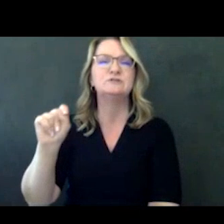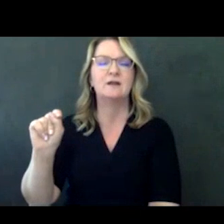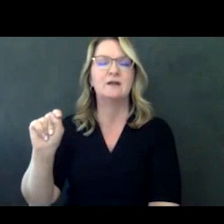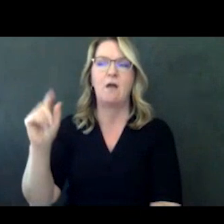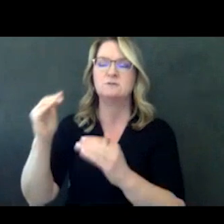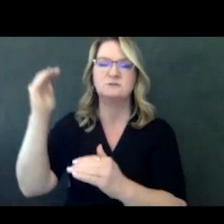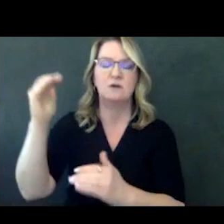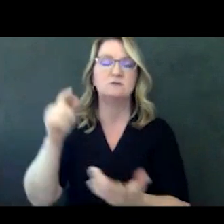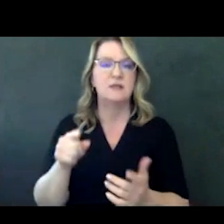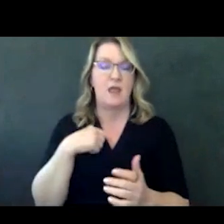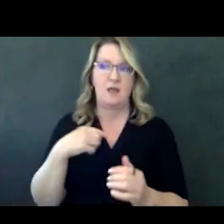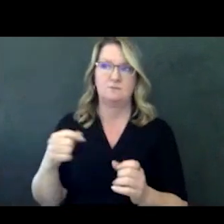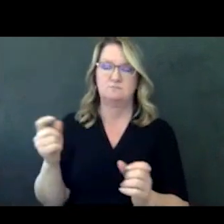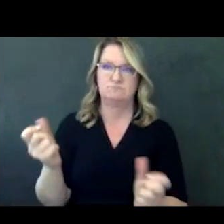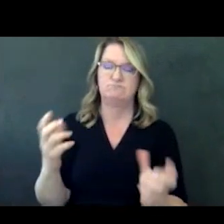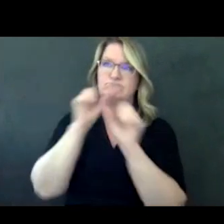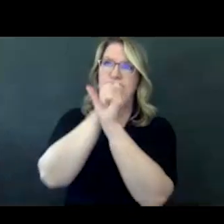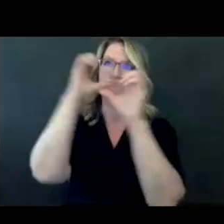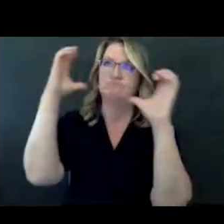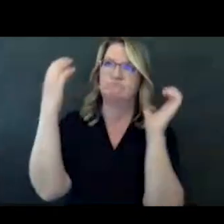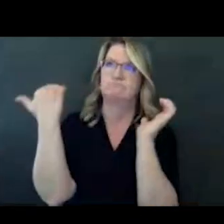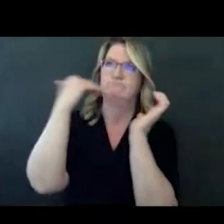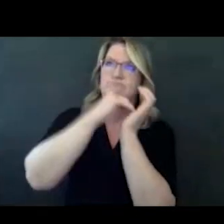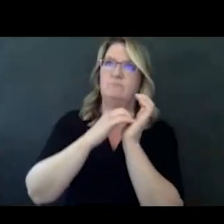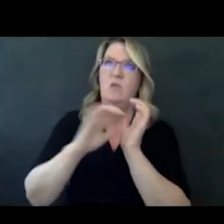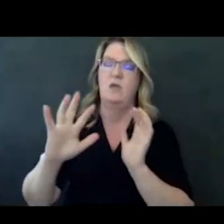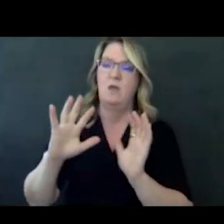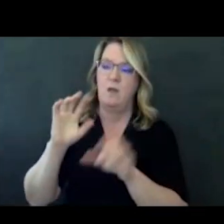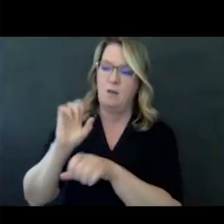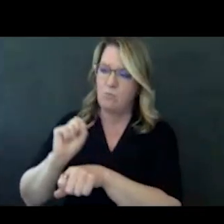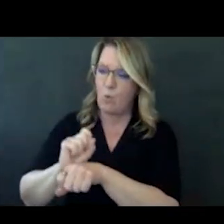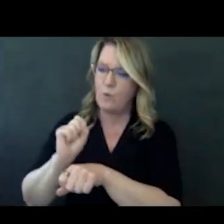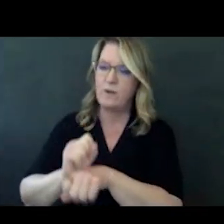reimagines traditional vocational training by focusing on employer -employee alignment from